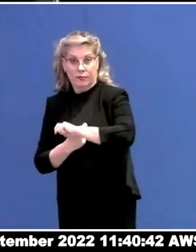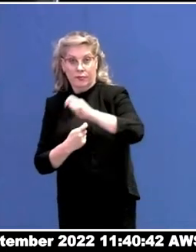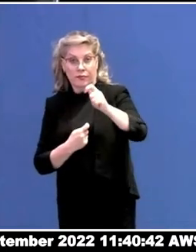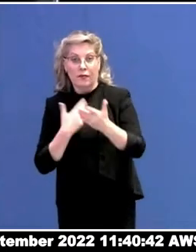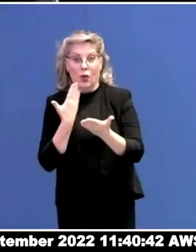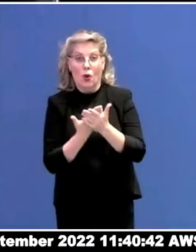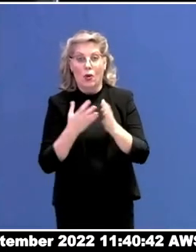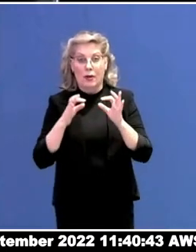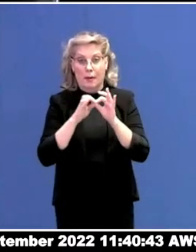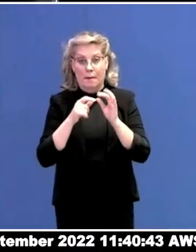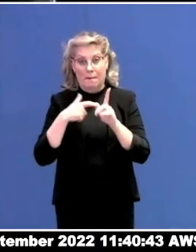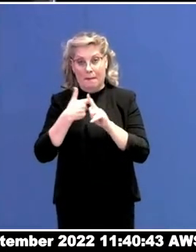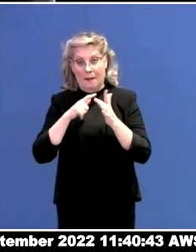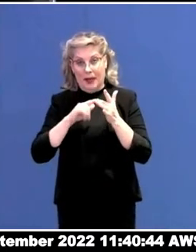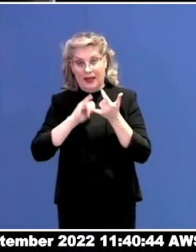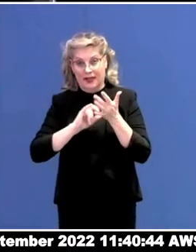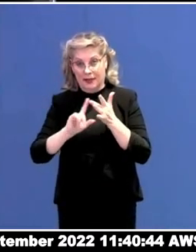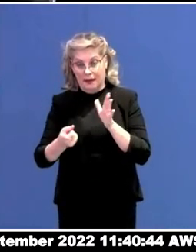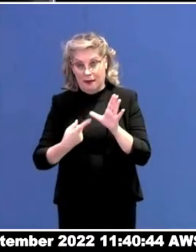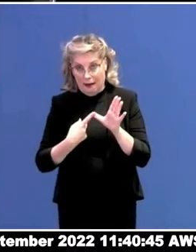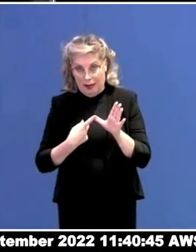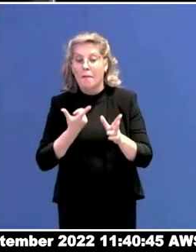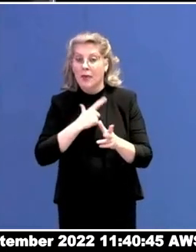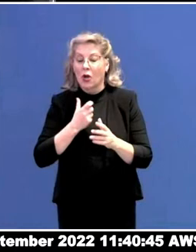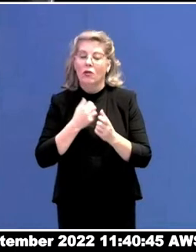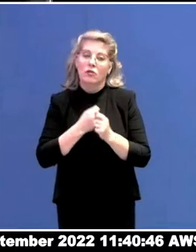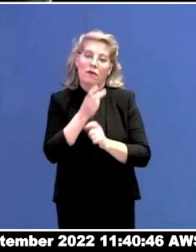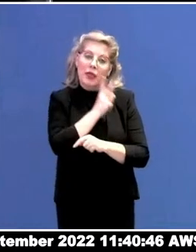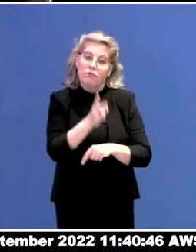Australia about the harm that has been perpetrated, and we are in contact with many